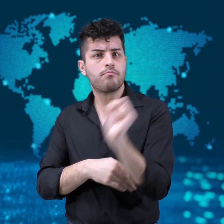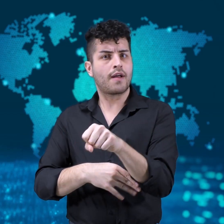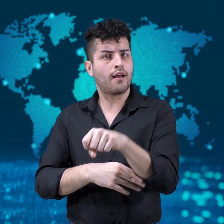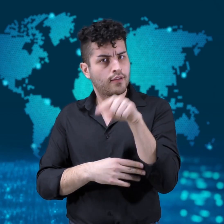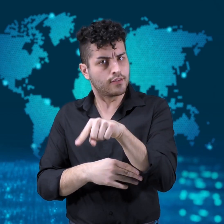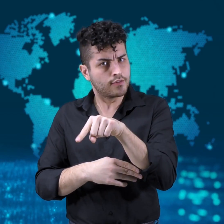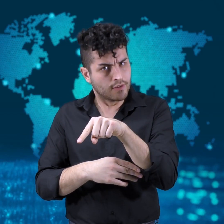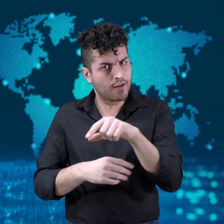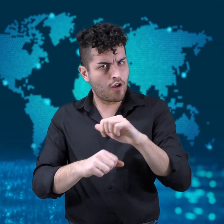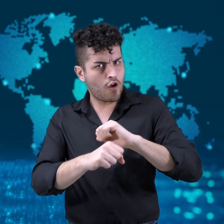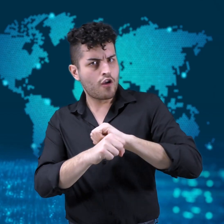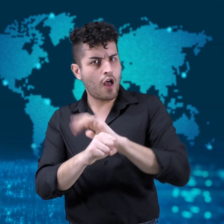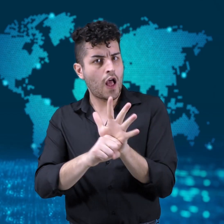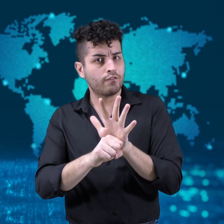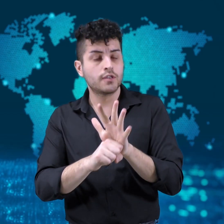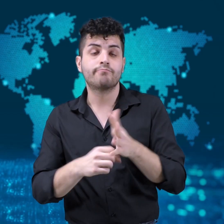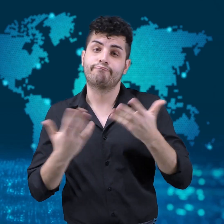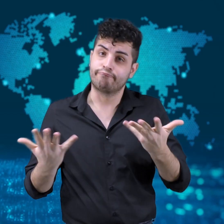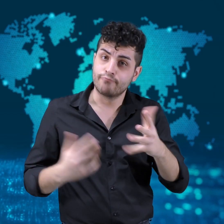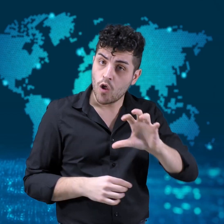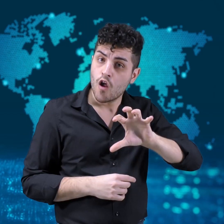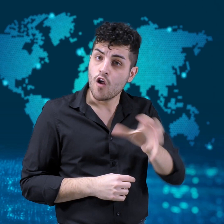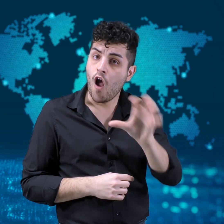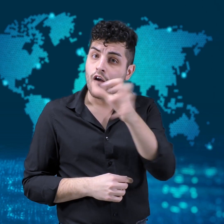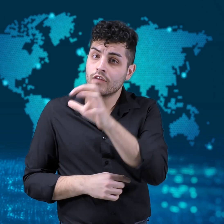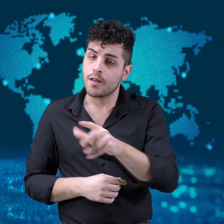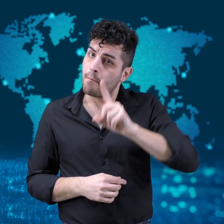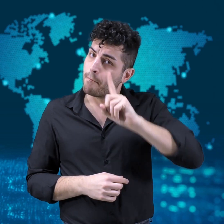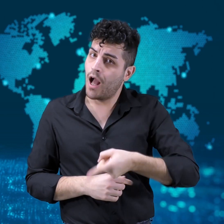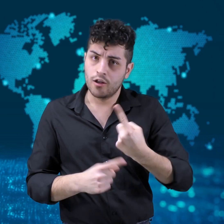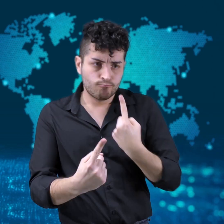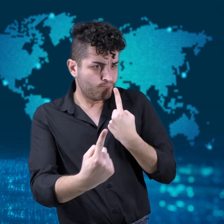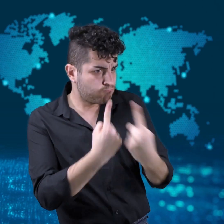in getting the COVID-19 vaccine.